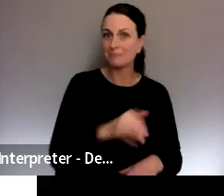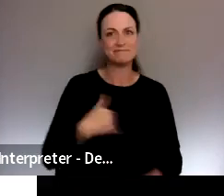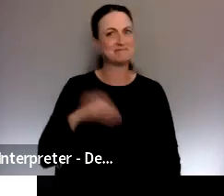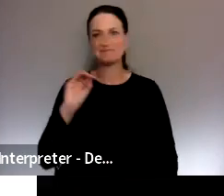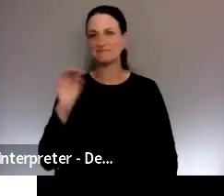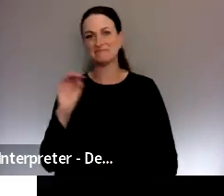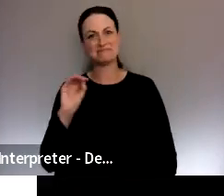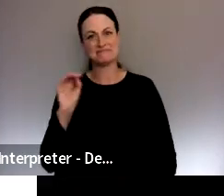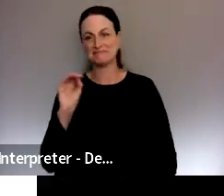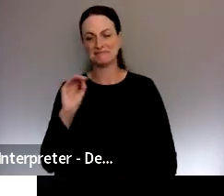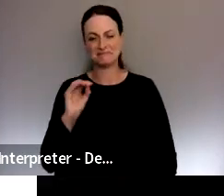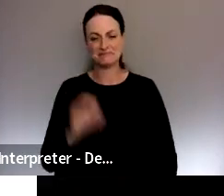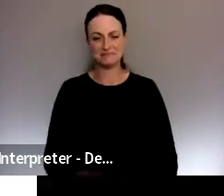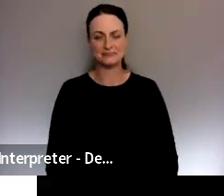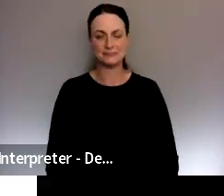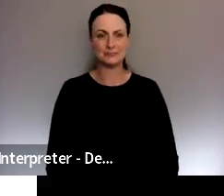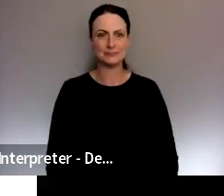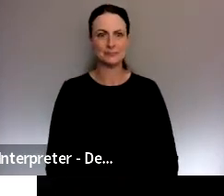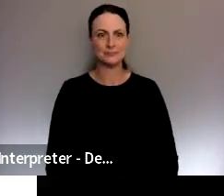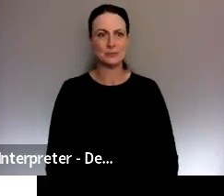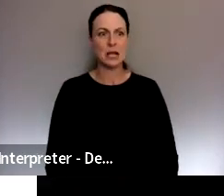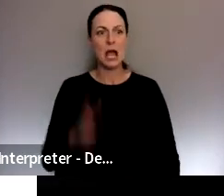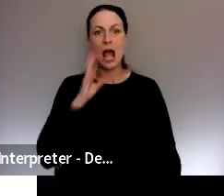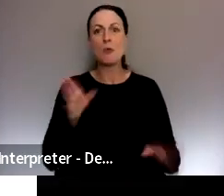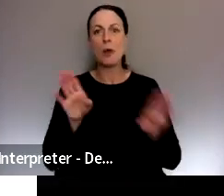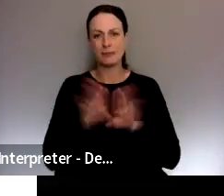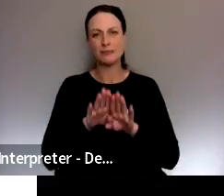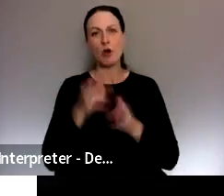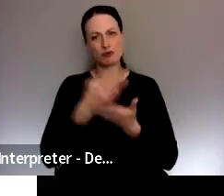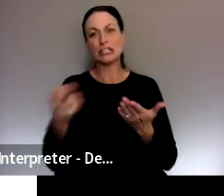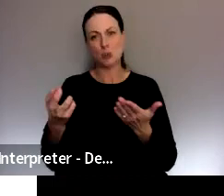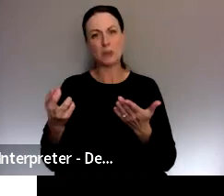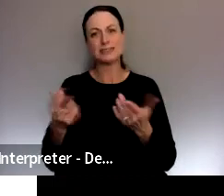> I have not had anything else come in. Lynn: I'm just gonna finish up with our resources